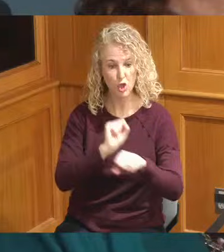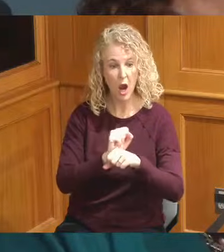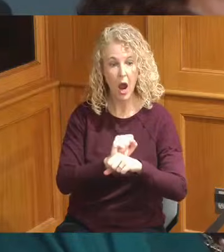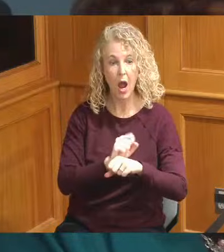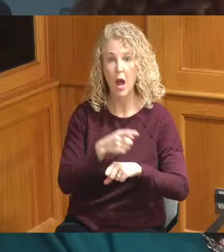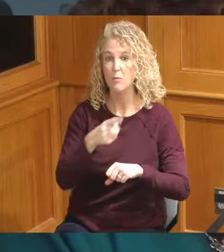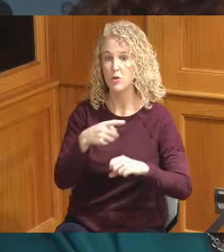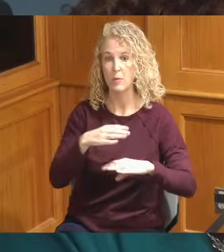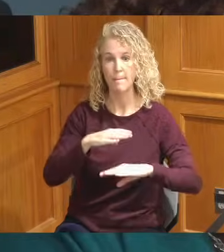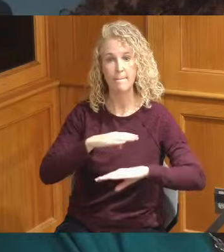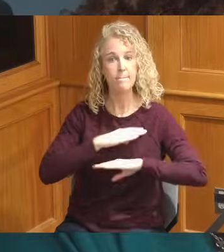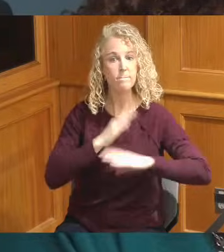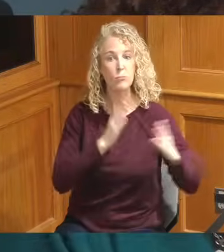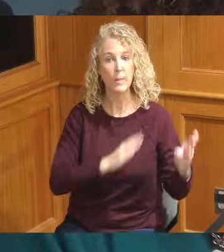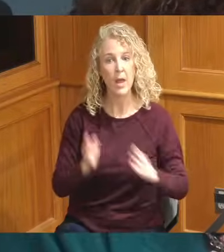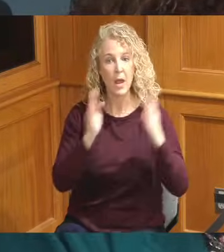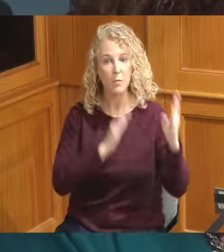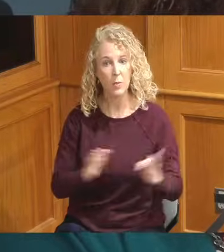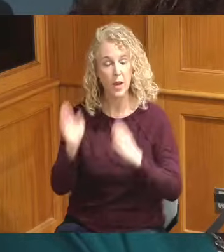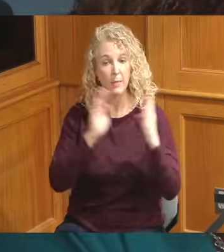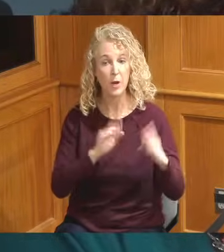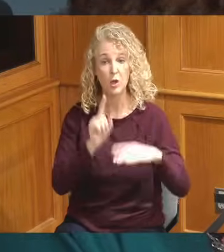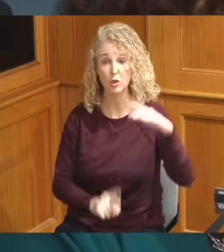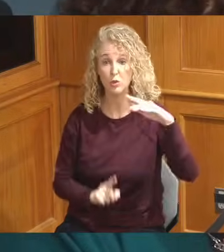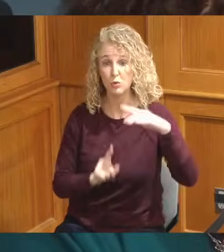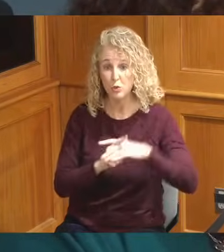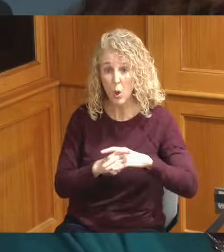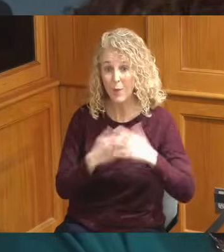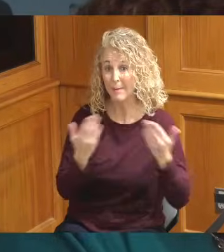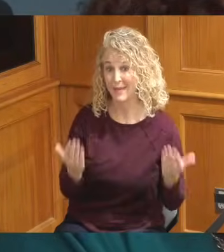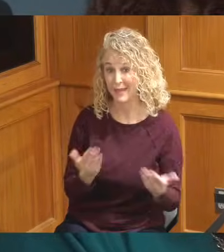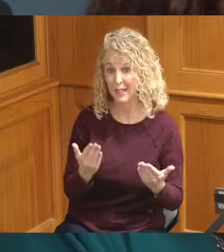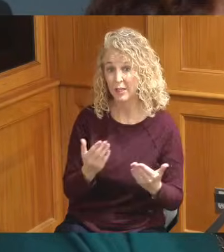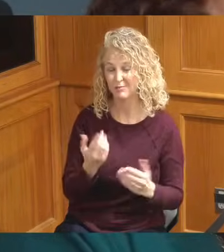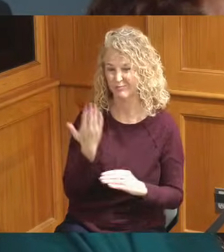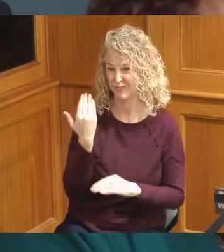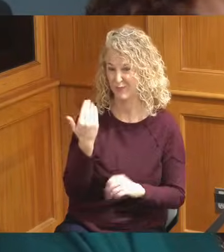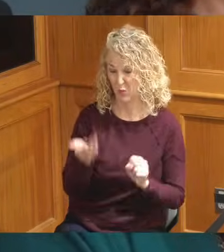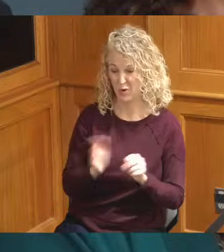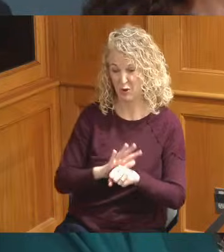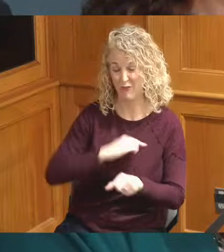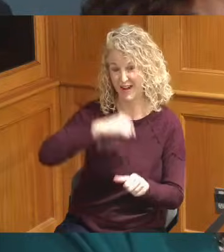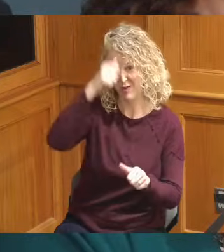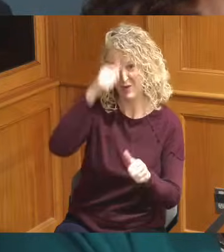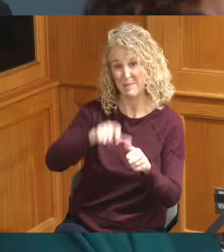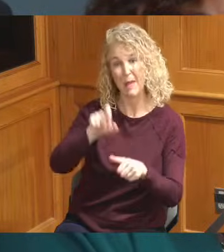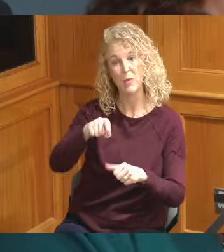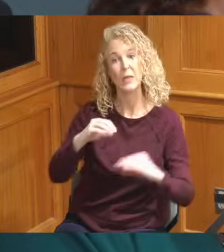to get people prepared. You came and stepped up when Covid came and we needed more nurses